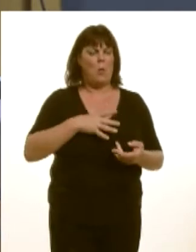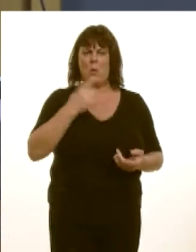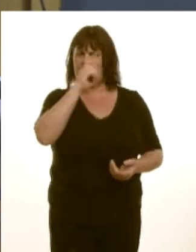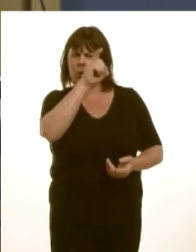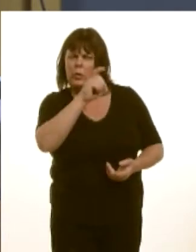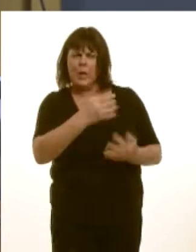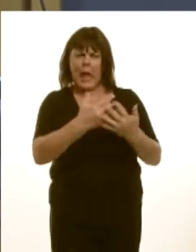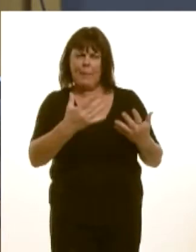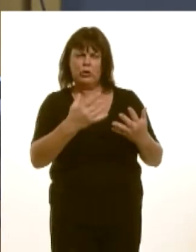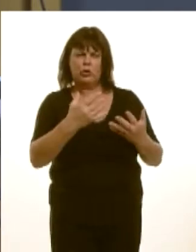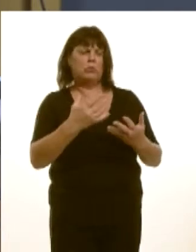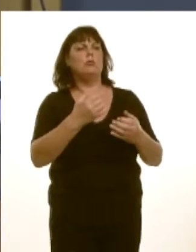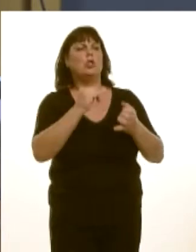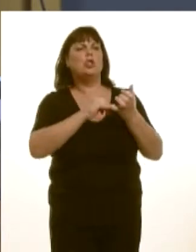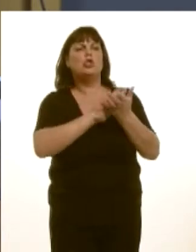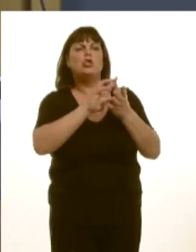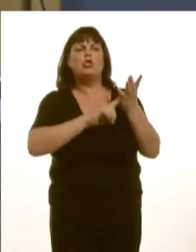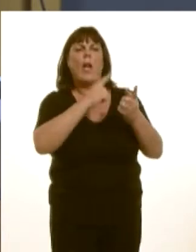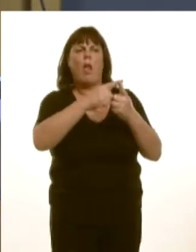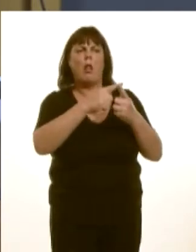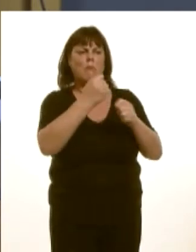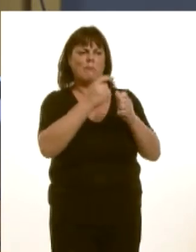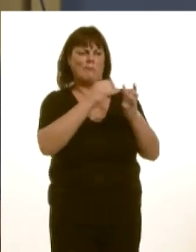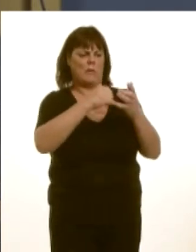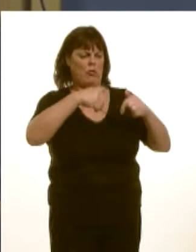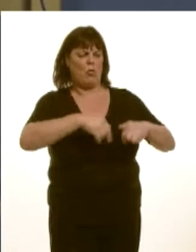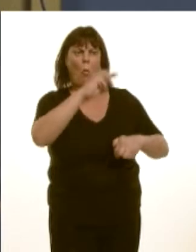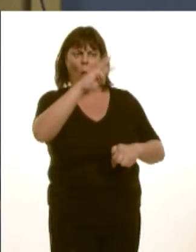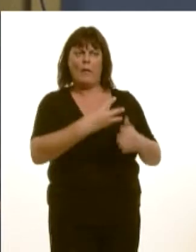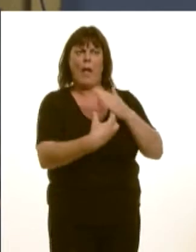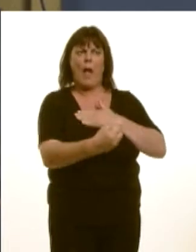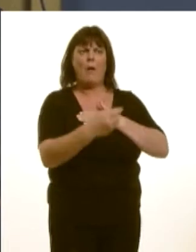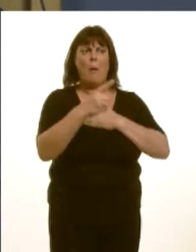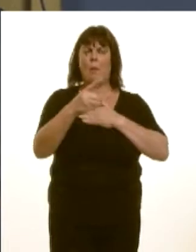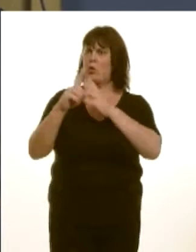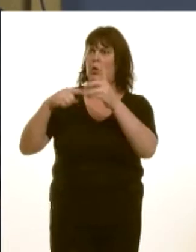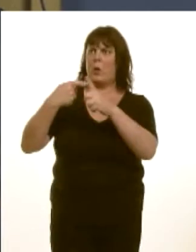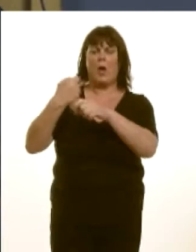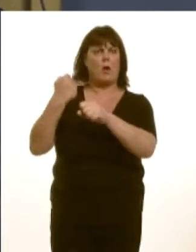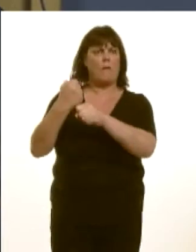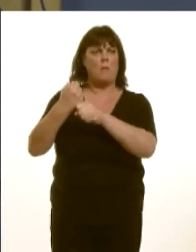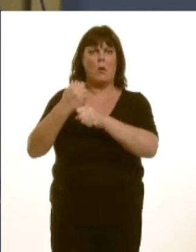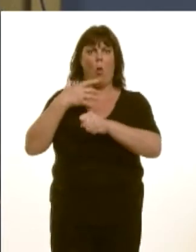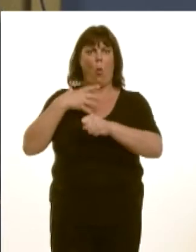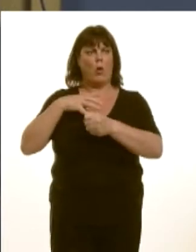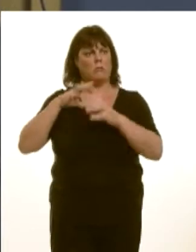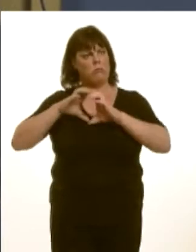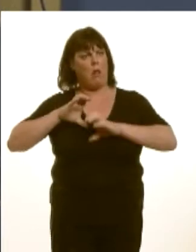Wales, but the UK Government seems intent on pressing ahead with the granting of licences for drilling.